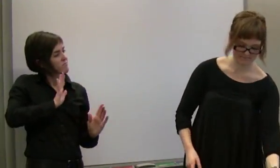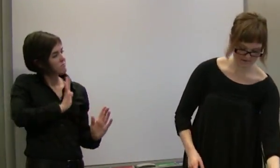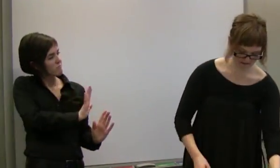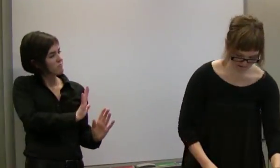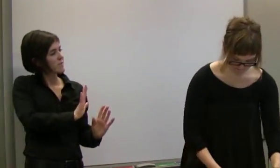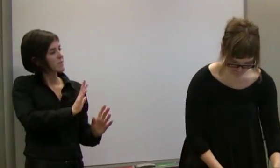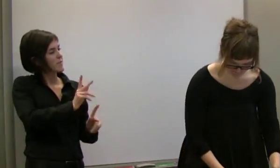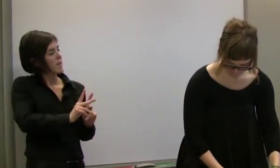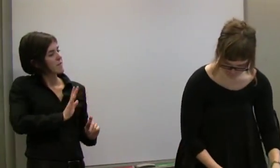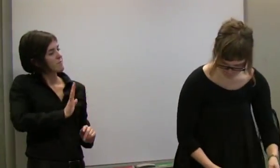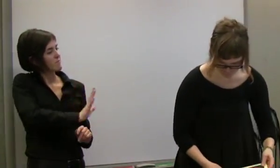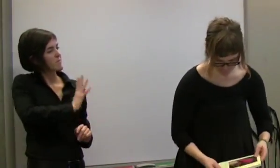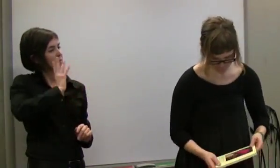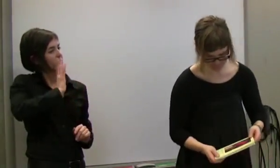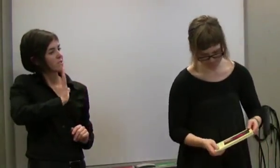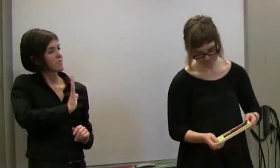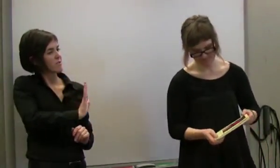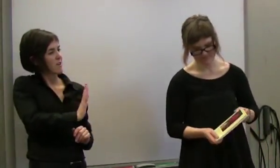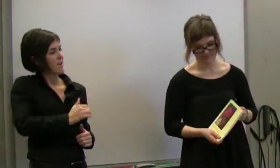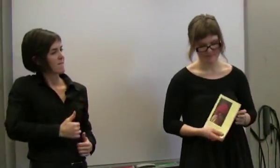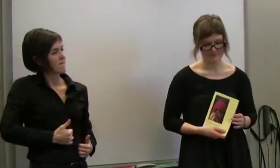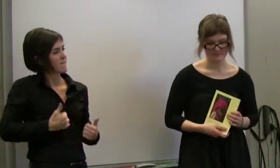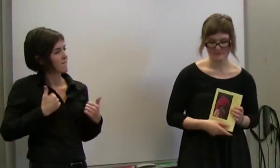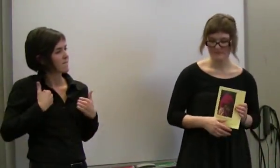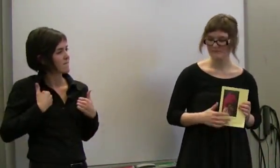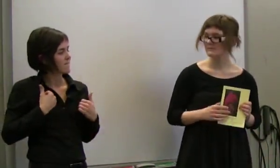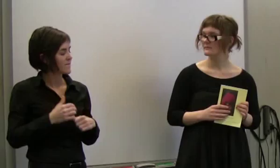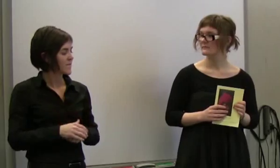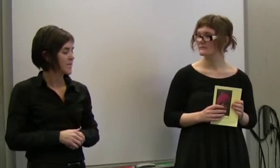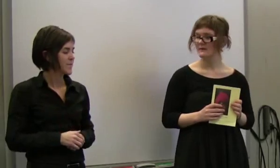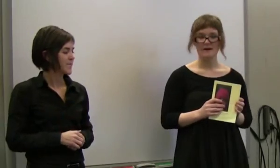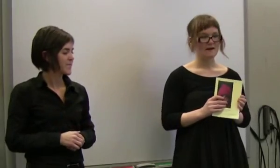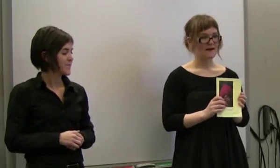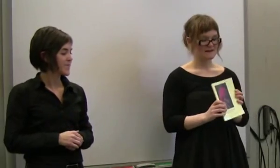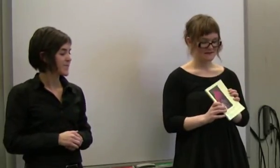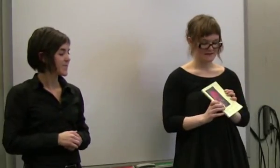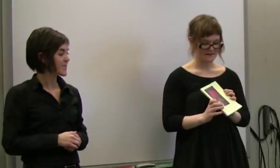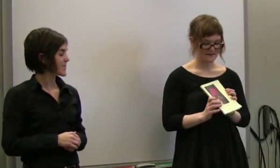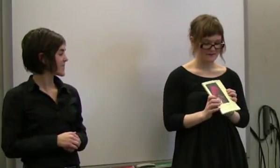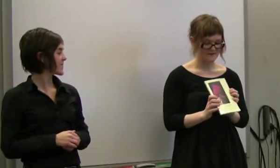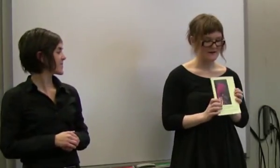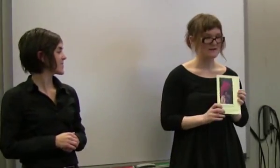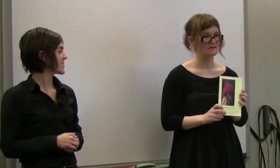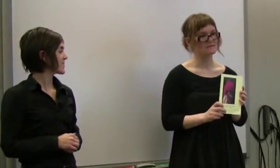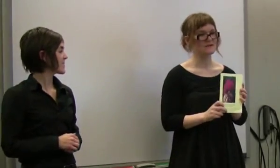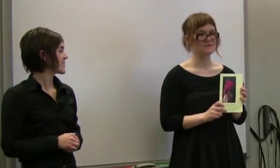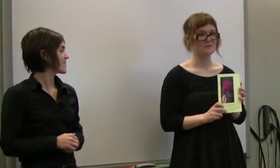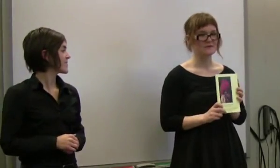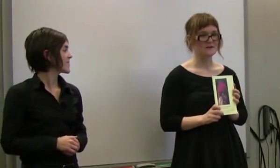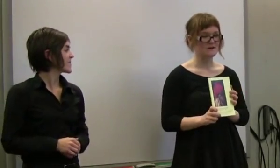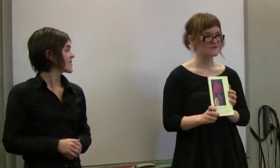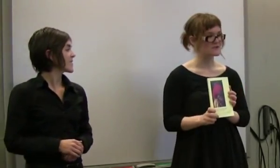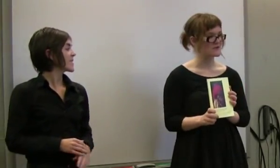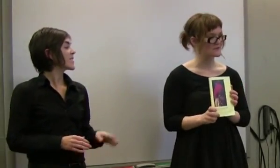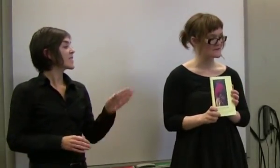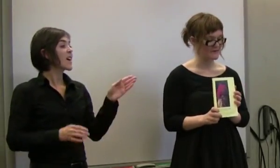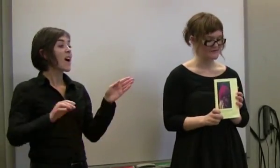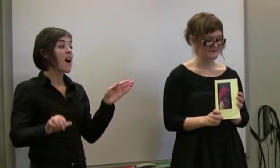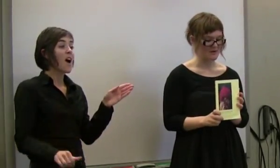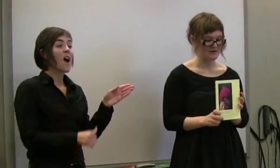to make the story. This fiction book is about Somalia.